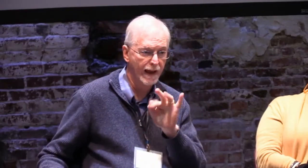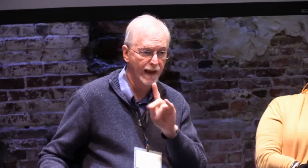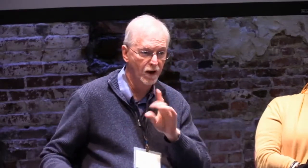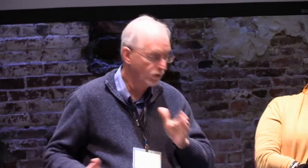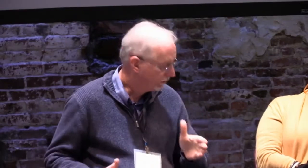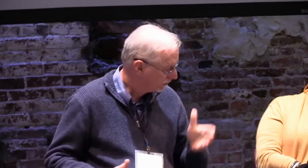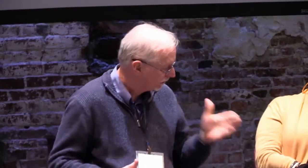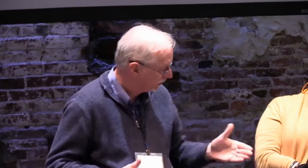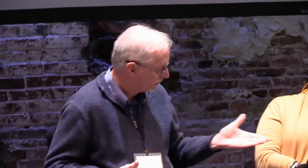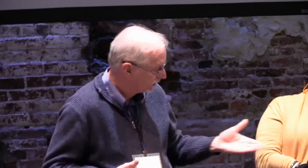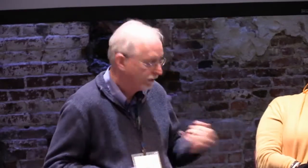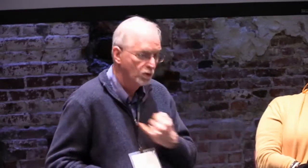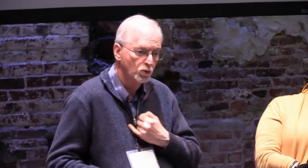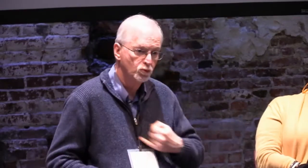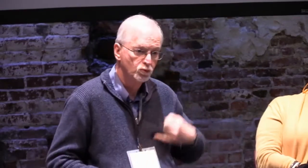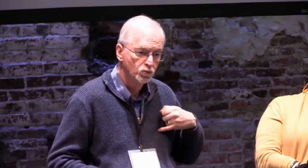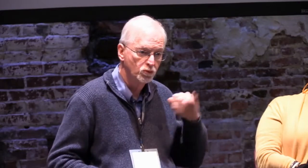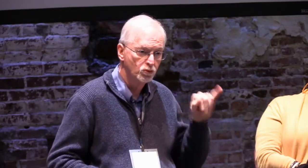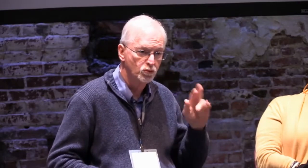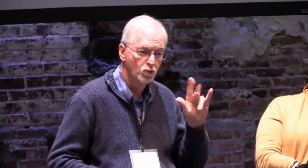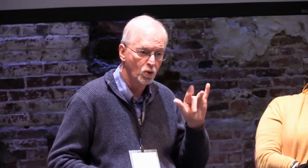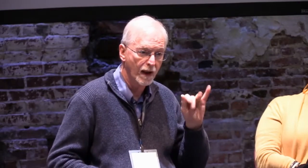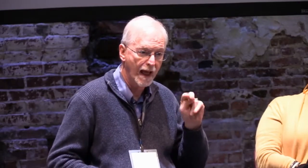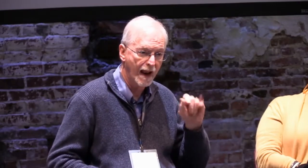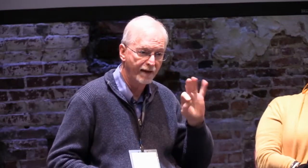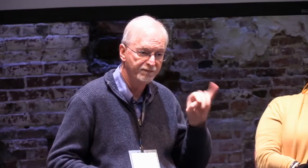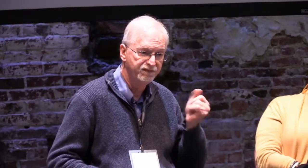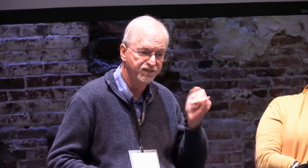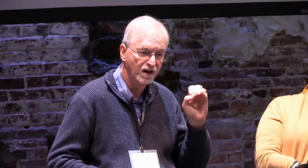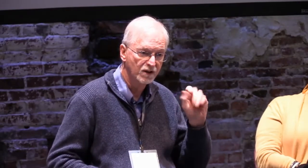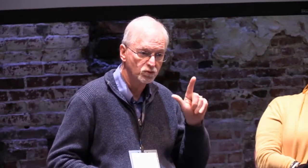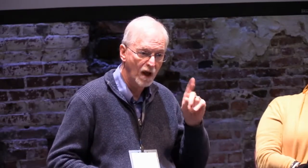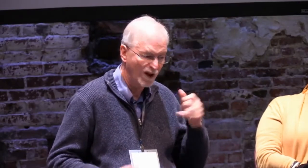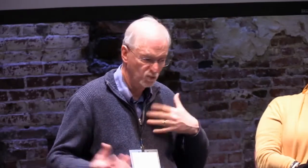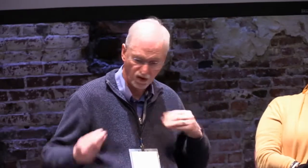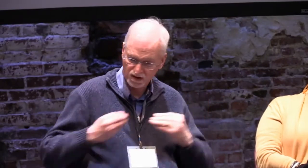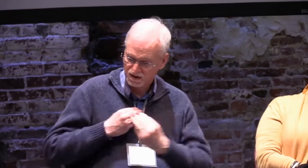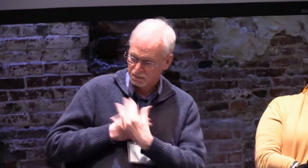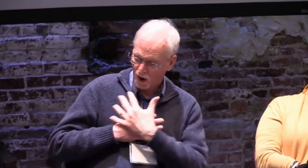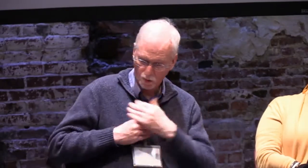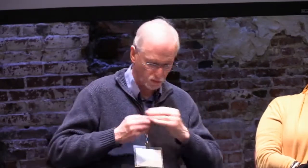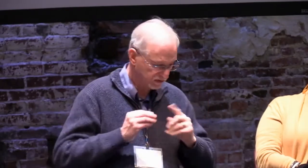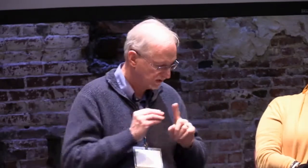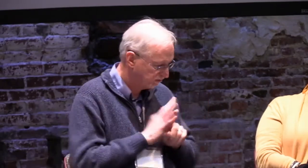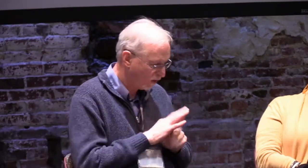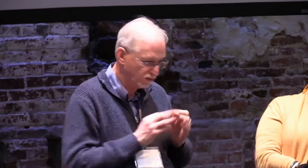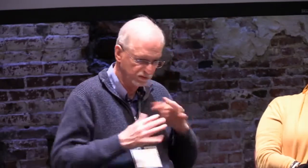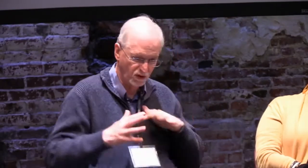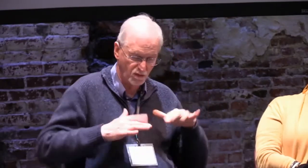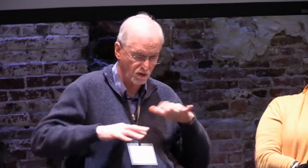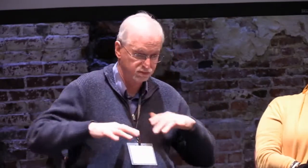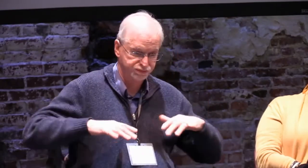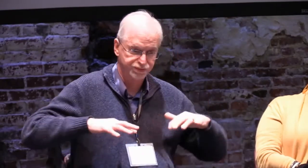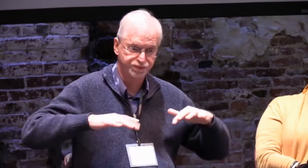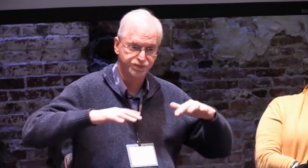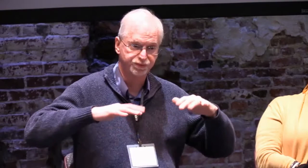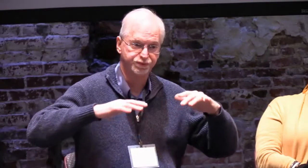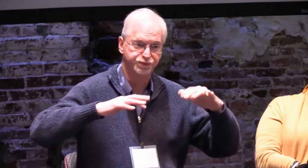and Chuck Bared was to my left, and then Julie Flishberg was all around me.